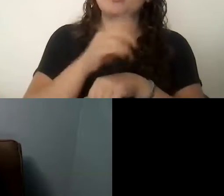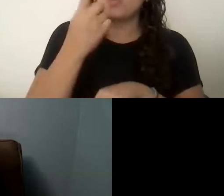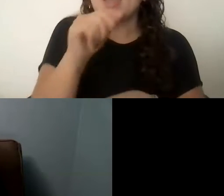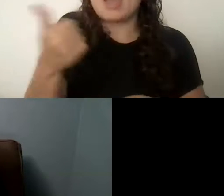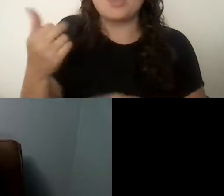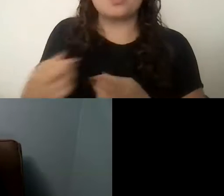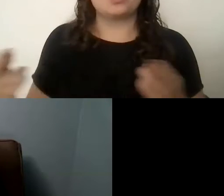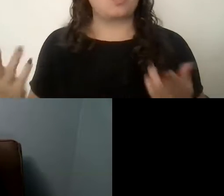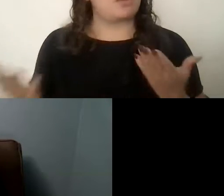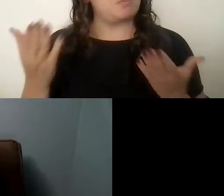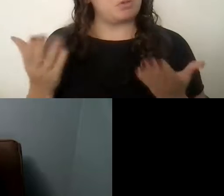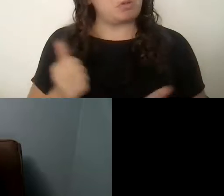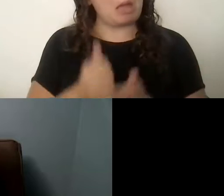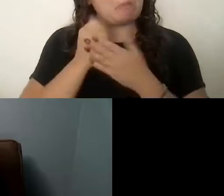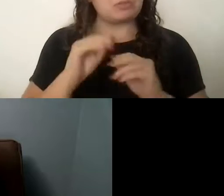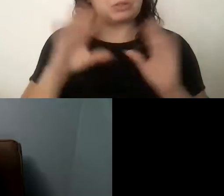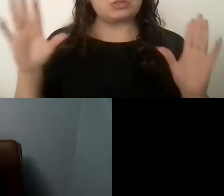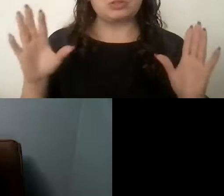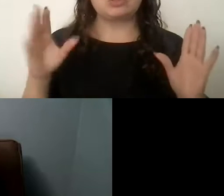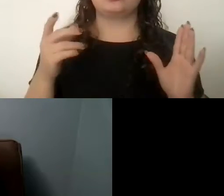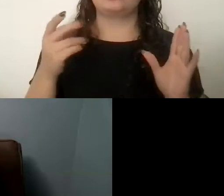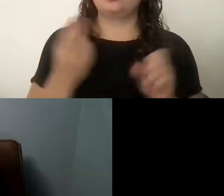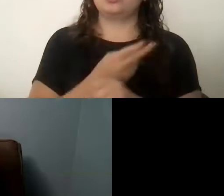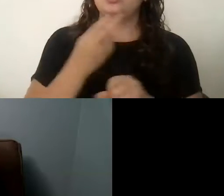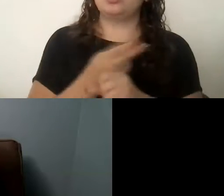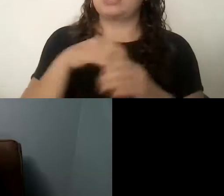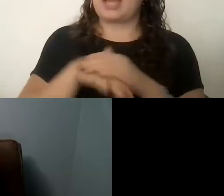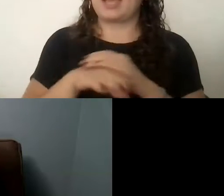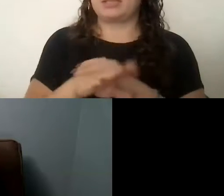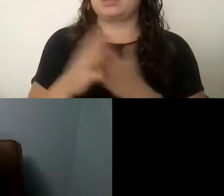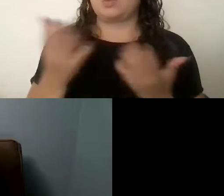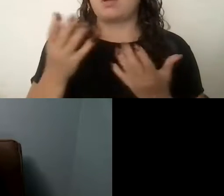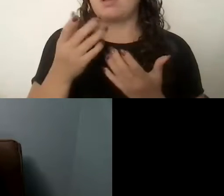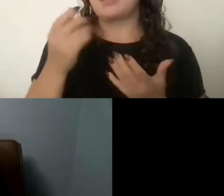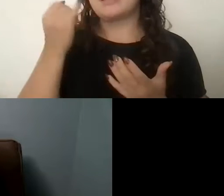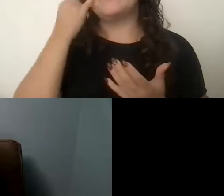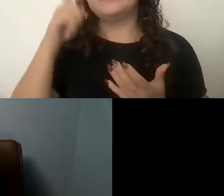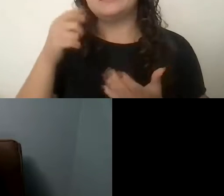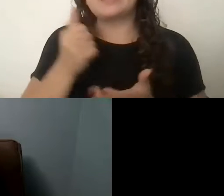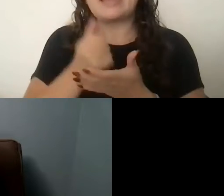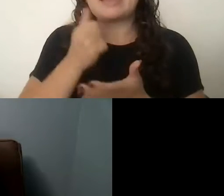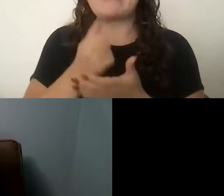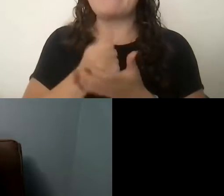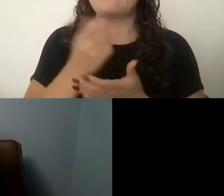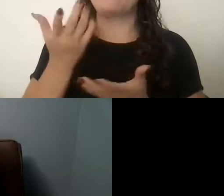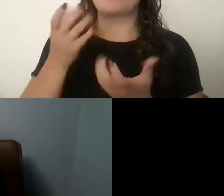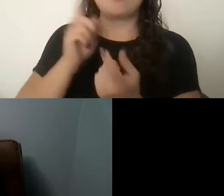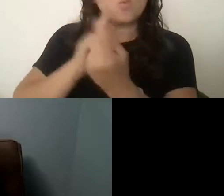want to make sure you know how to access and use, and that was getting some help, one on one help,